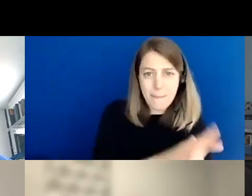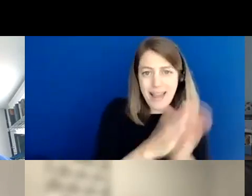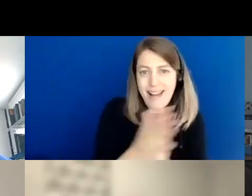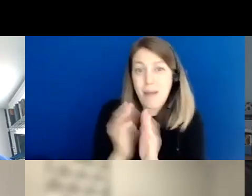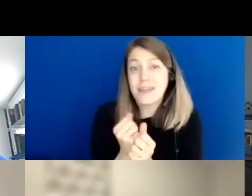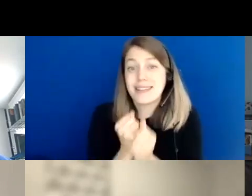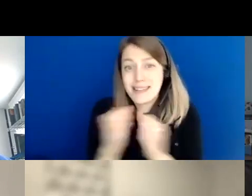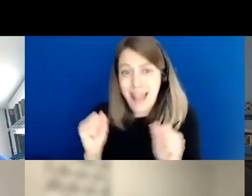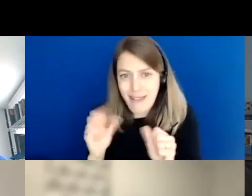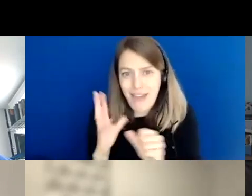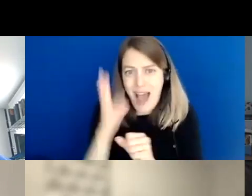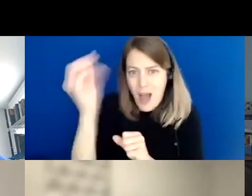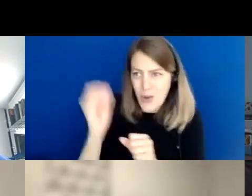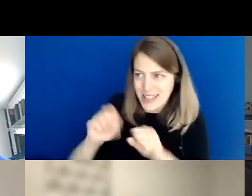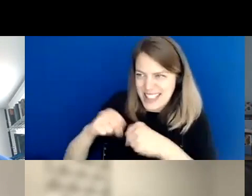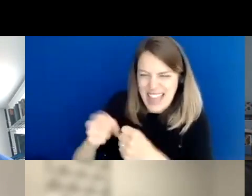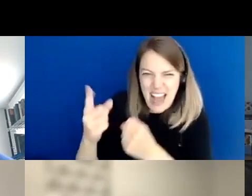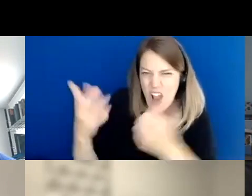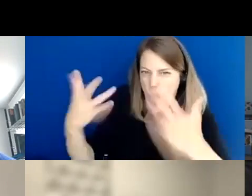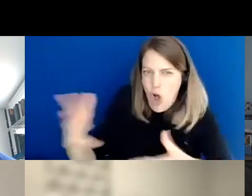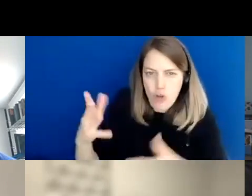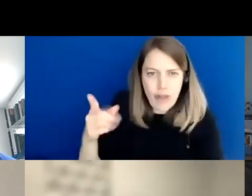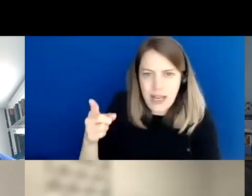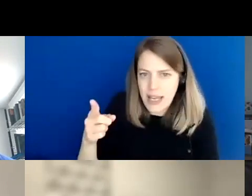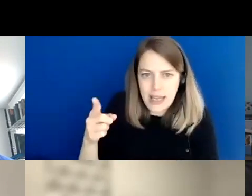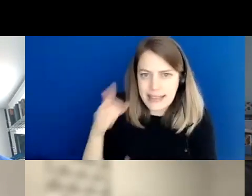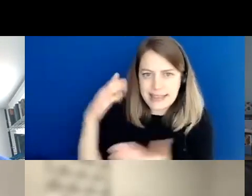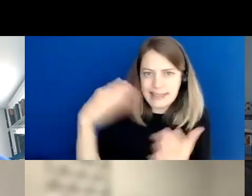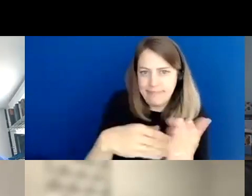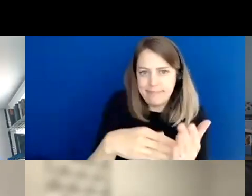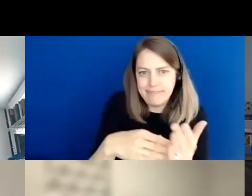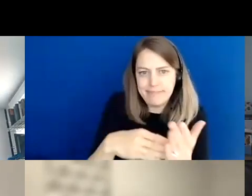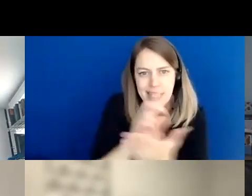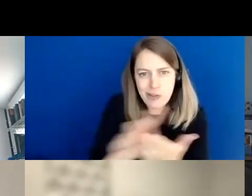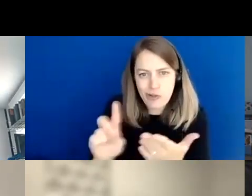Of course they're wrong. As I said before, people are not...